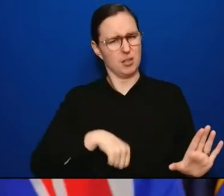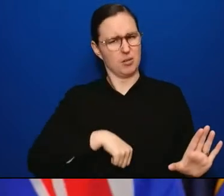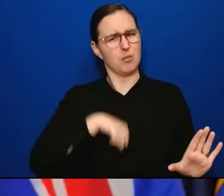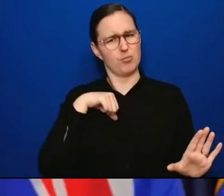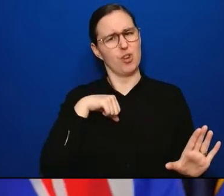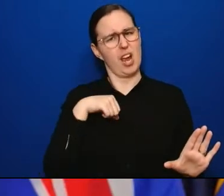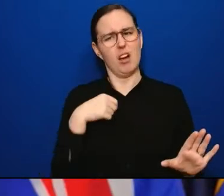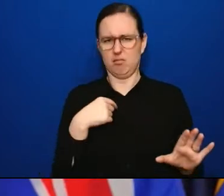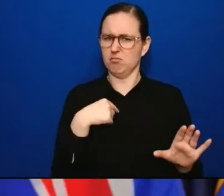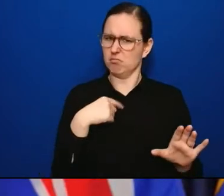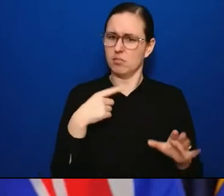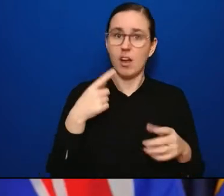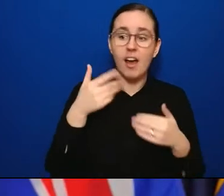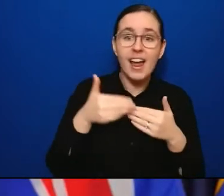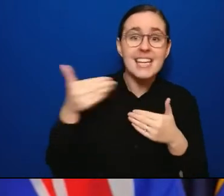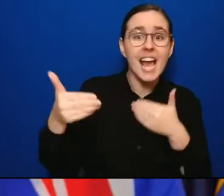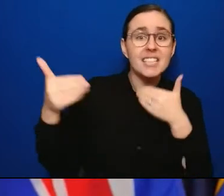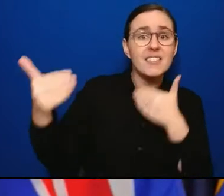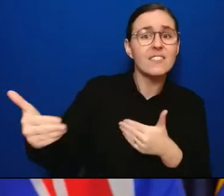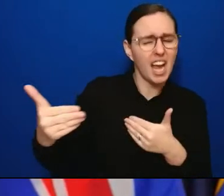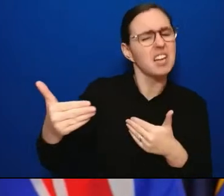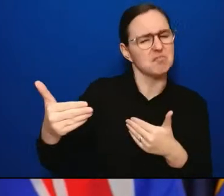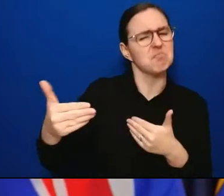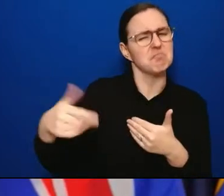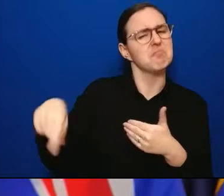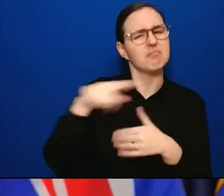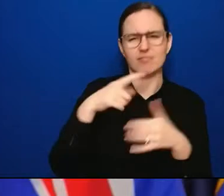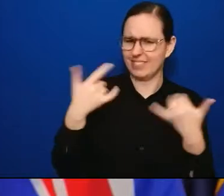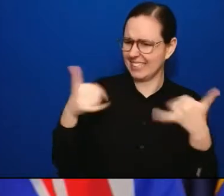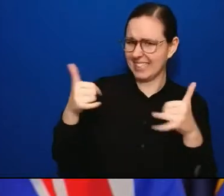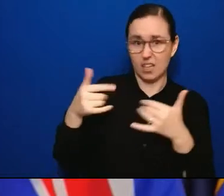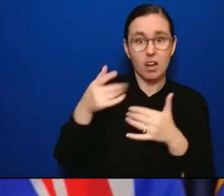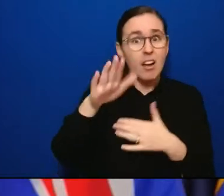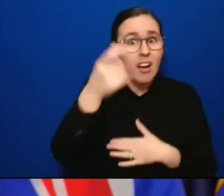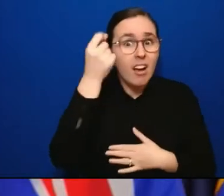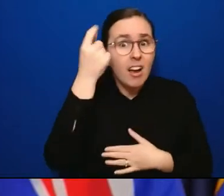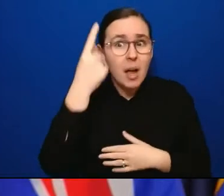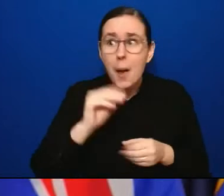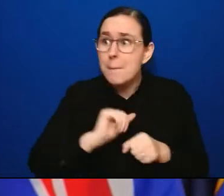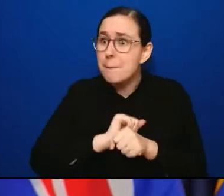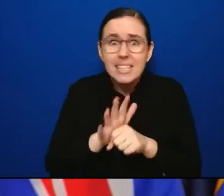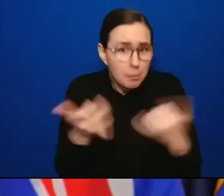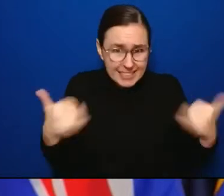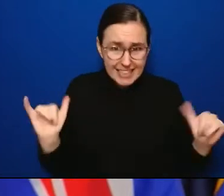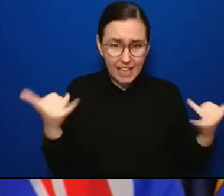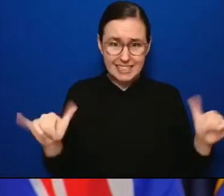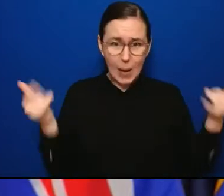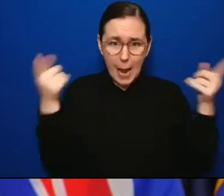follow that approaches. We deal with this next phase of the pandemic, which still of course, exists and still affects people.